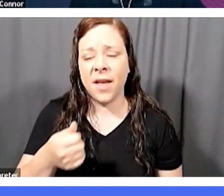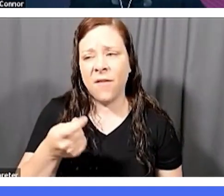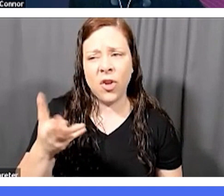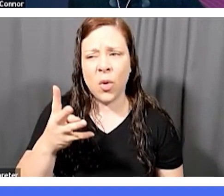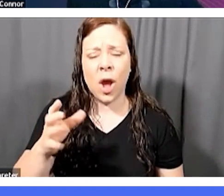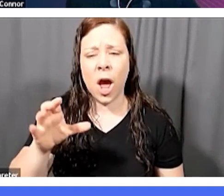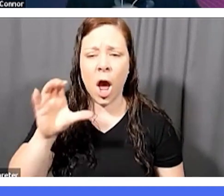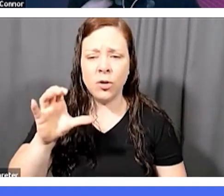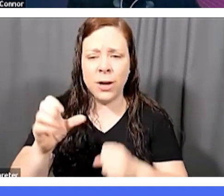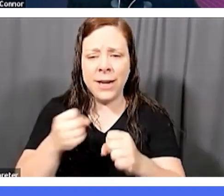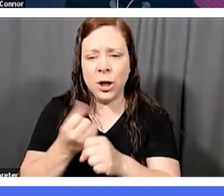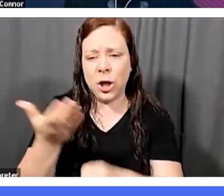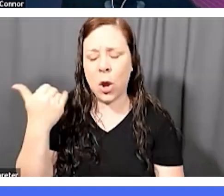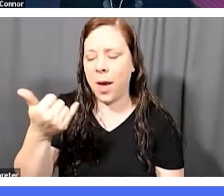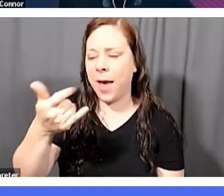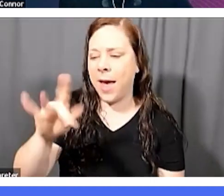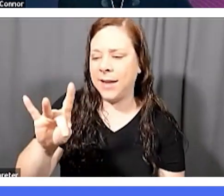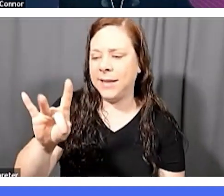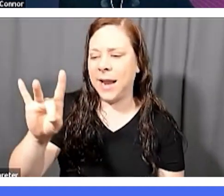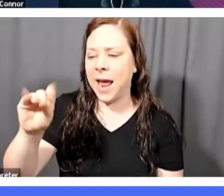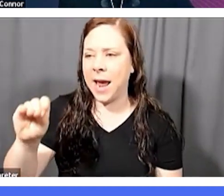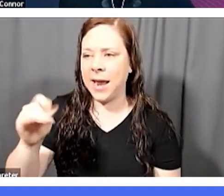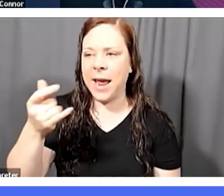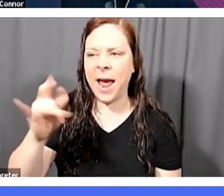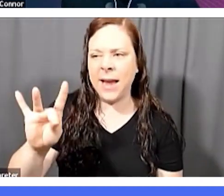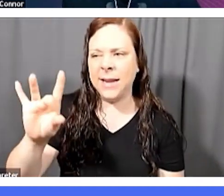to 1880, 1885, there's a man named Herman Ebbinghaus